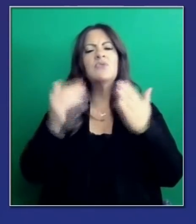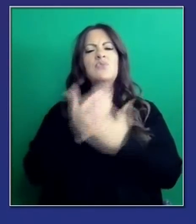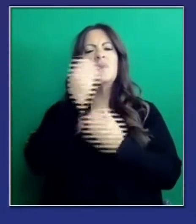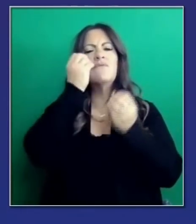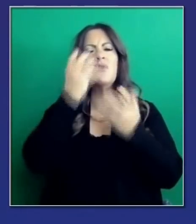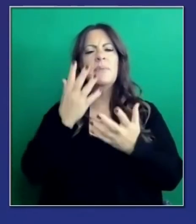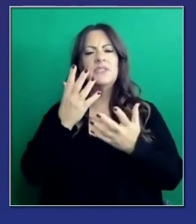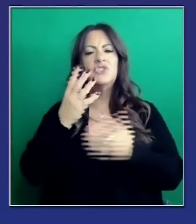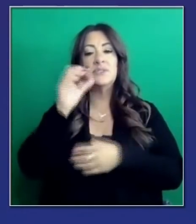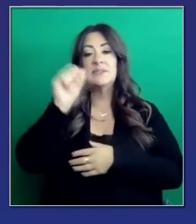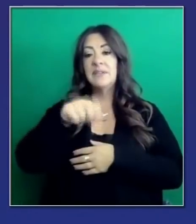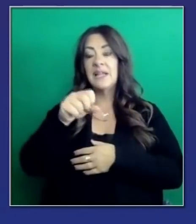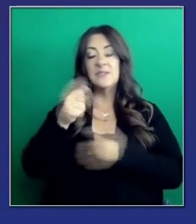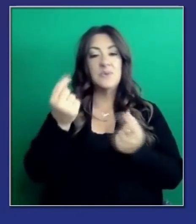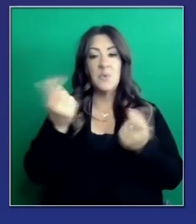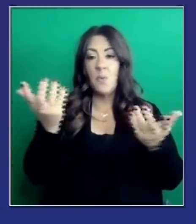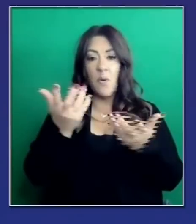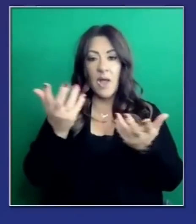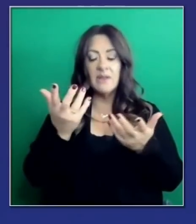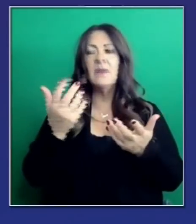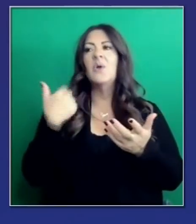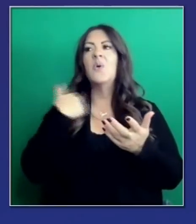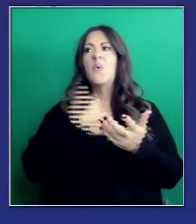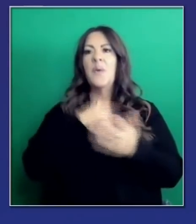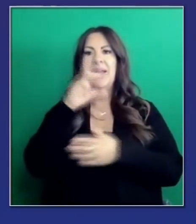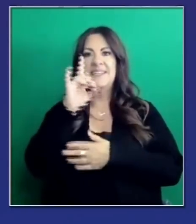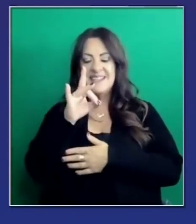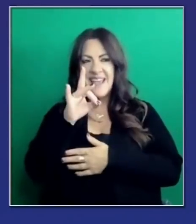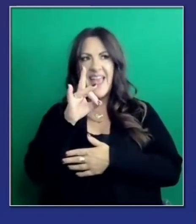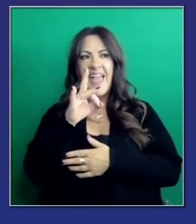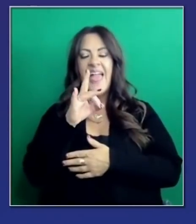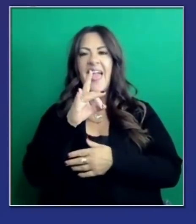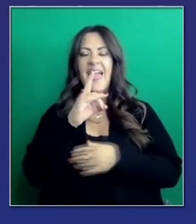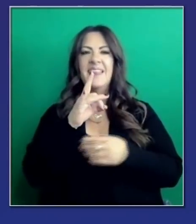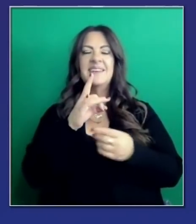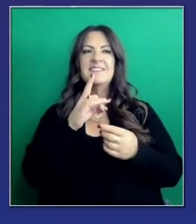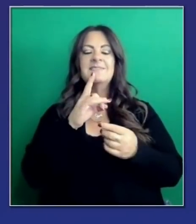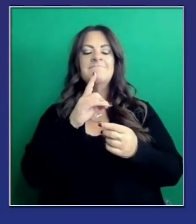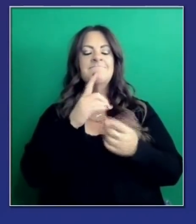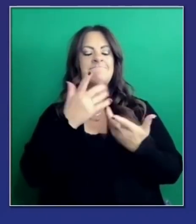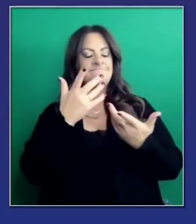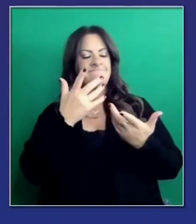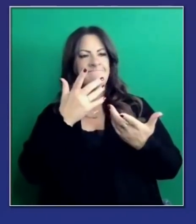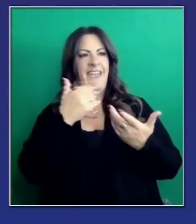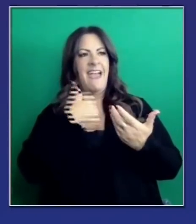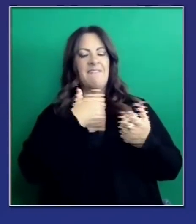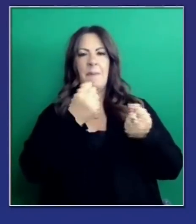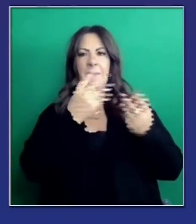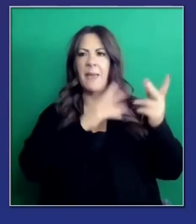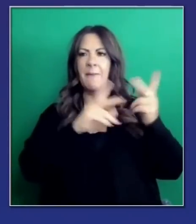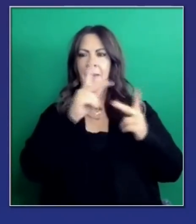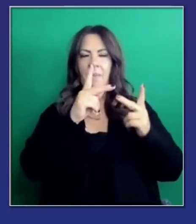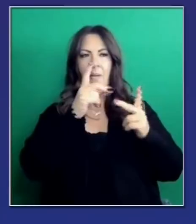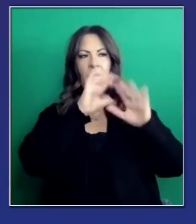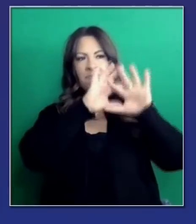IMMEDIATELY TODAY. HERE IS A REMINDER OF SOME OF THE THINGS WE HAVE DONE. WE HAVE SUBSTANTIALLY INCREASED